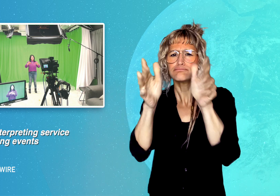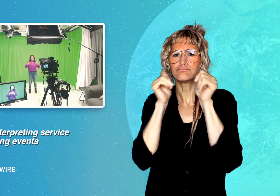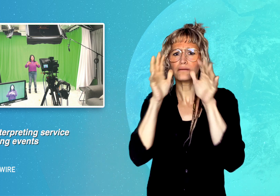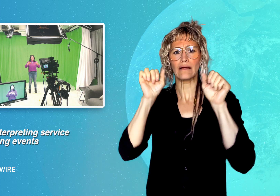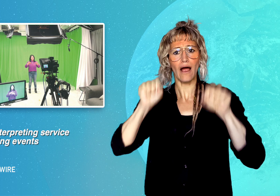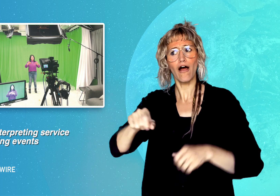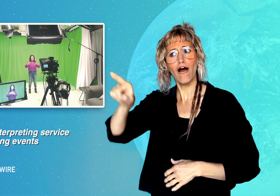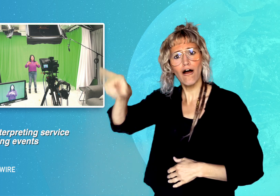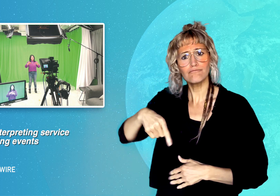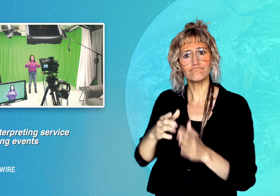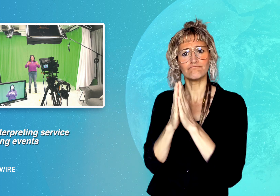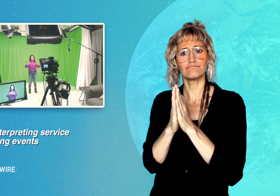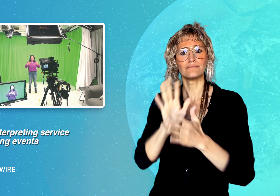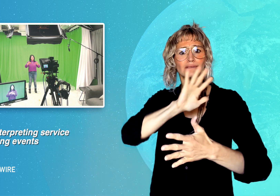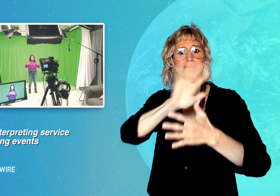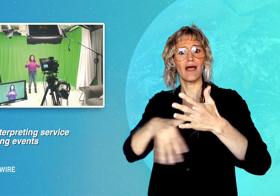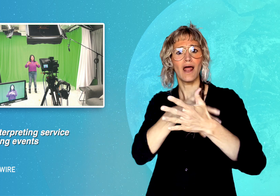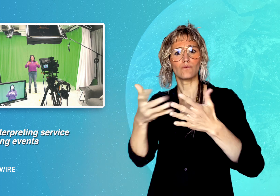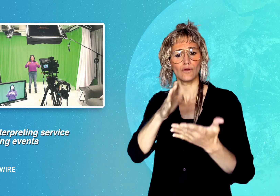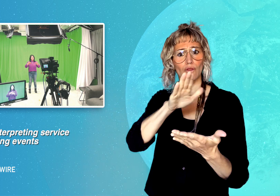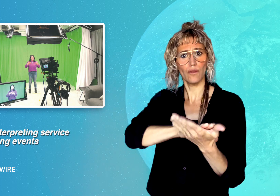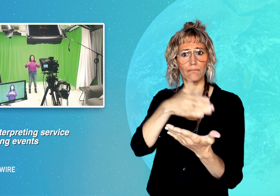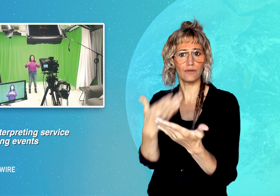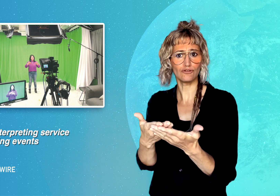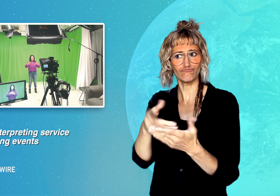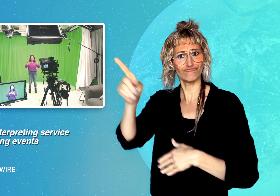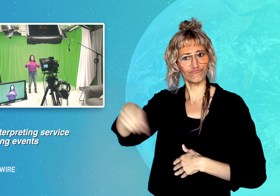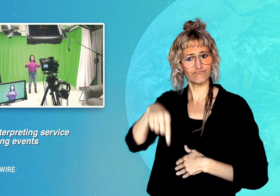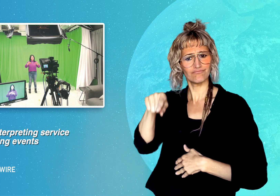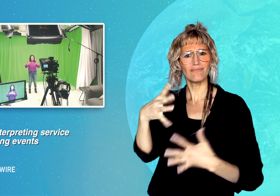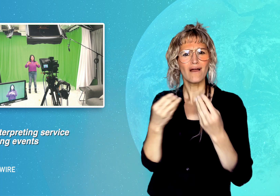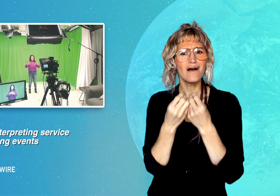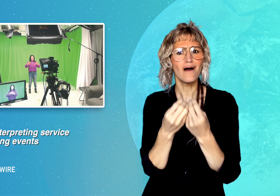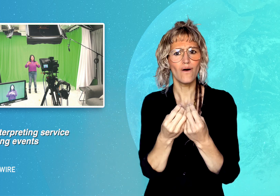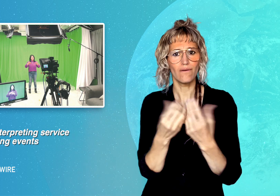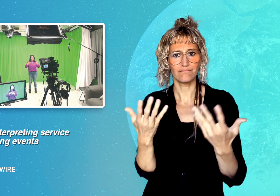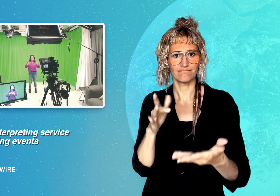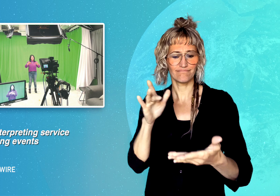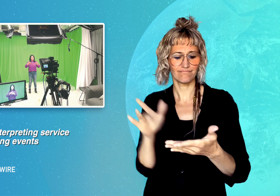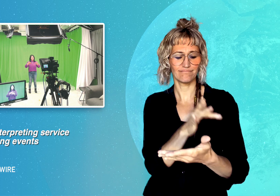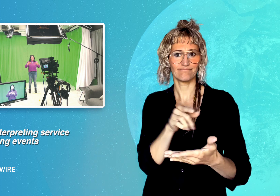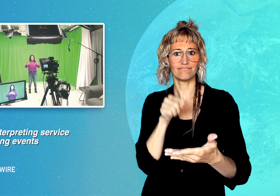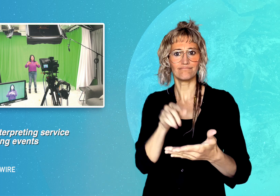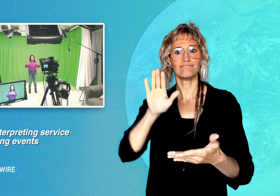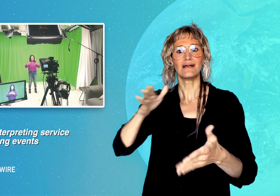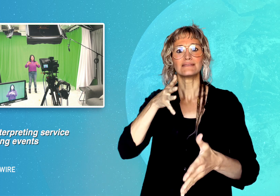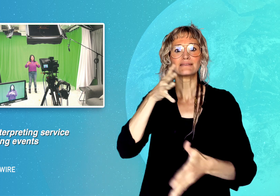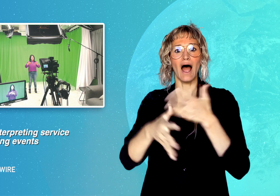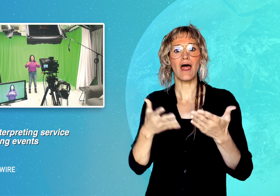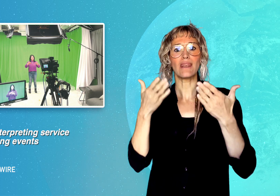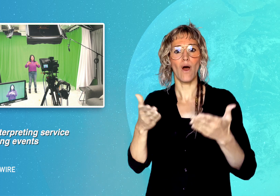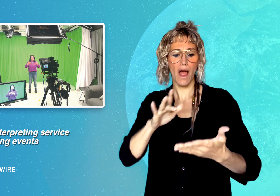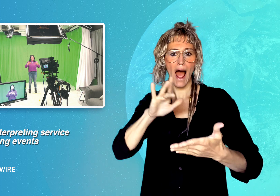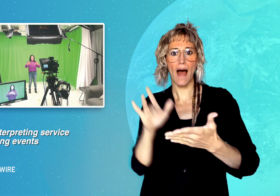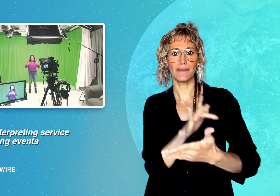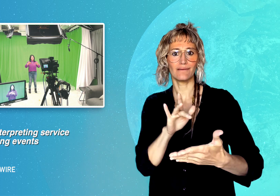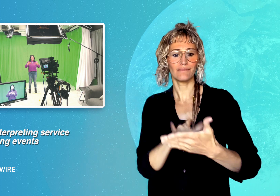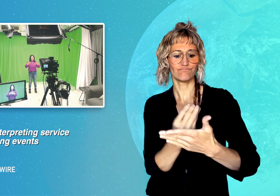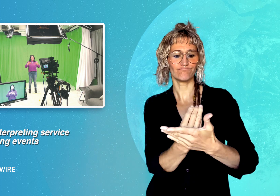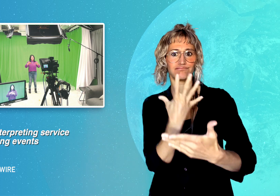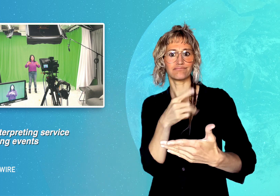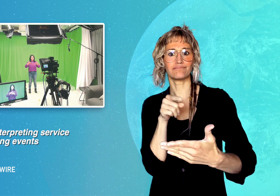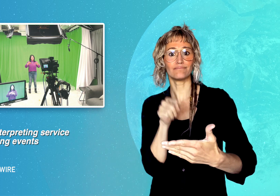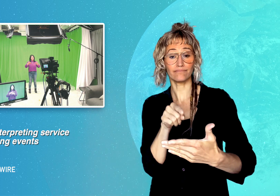interpretation through the Sign Now app. Sign Now's new service